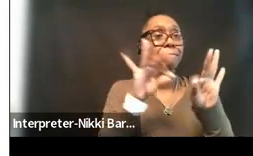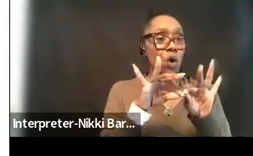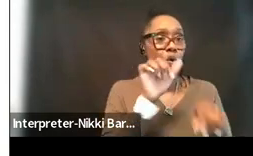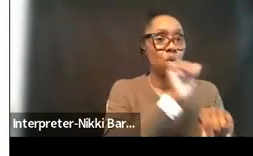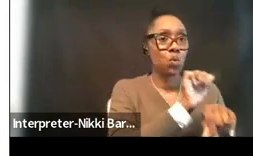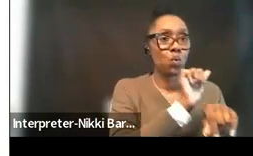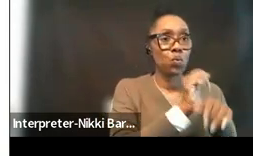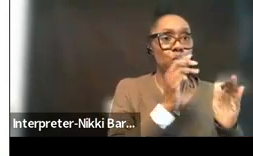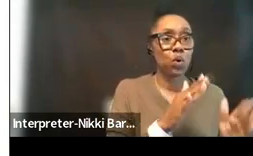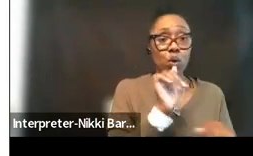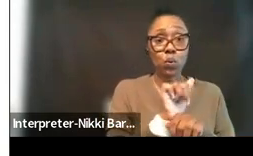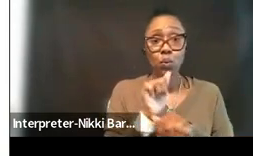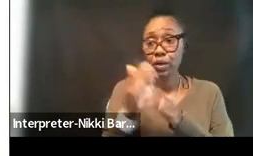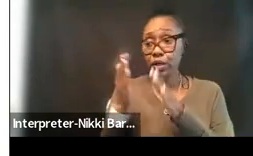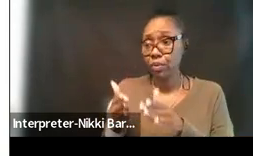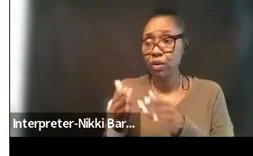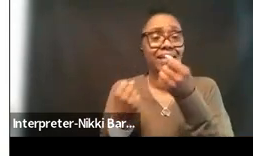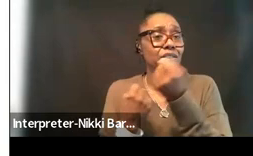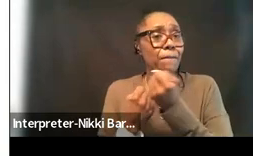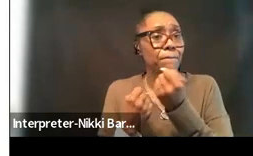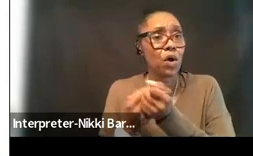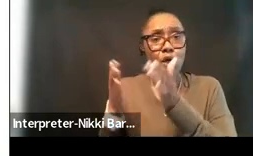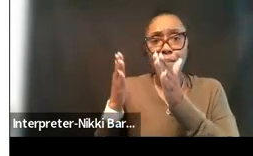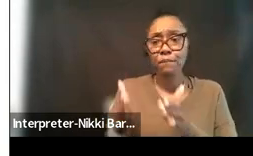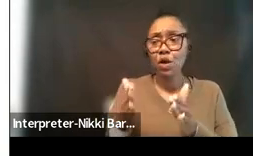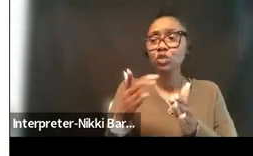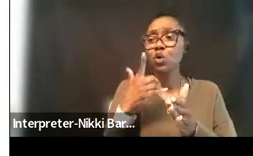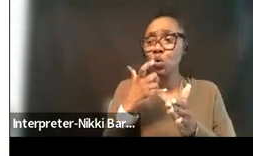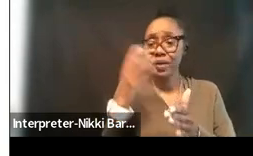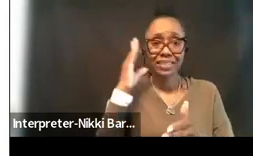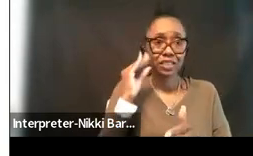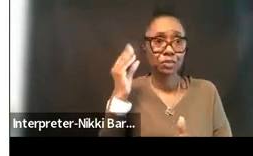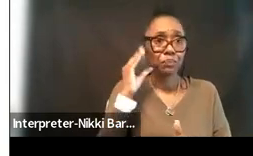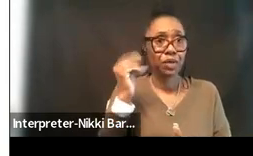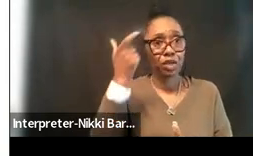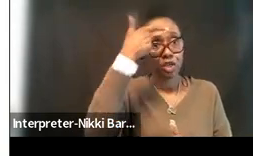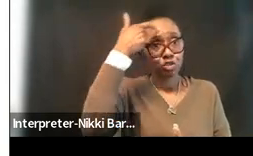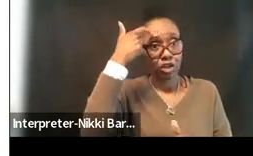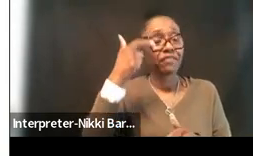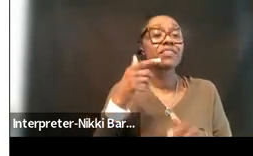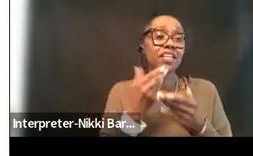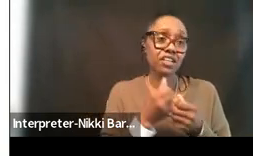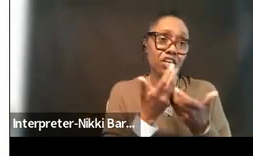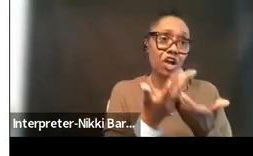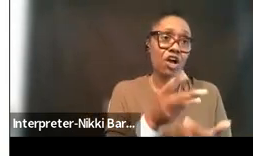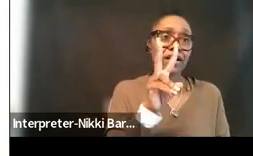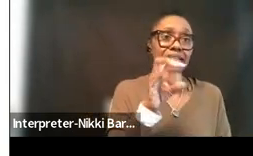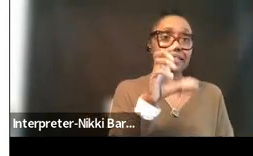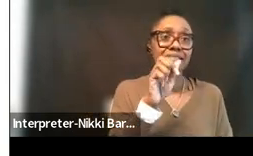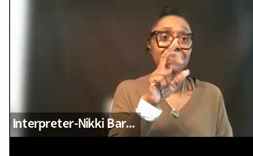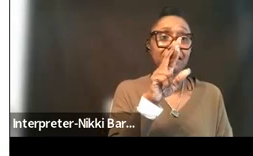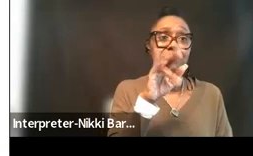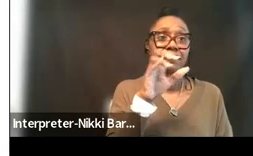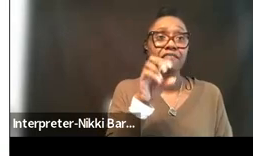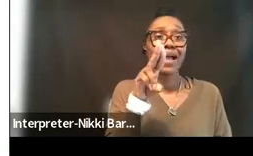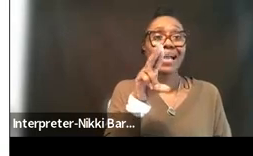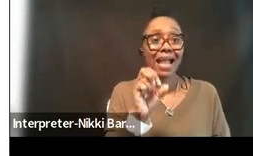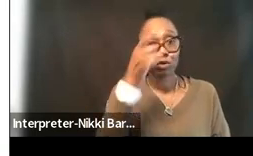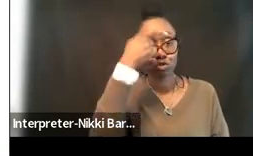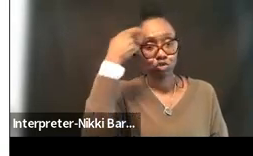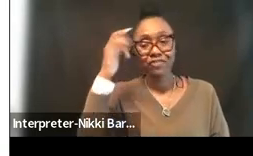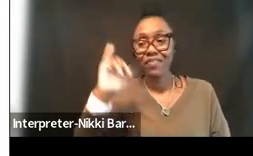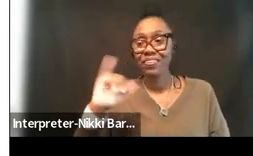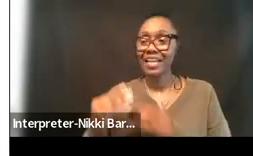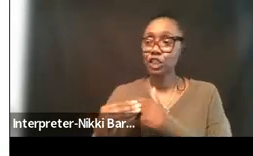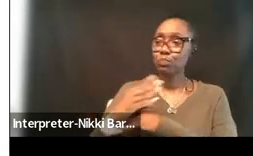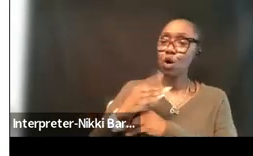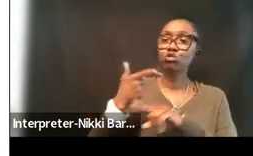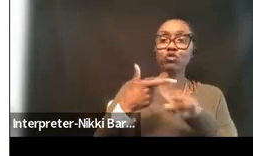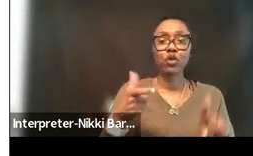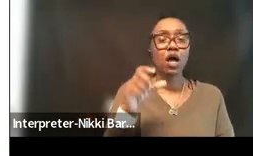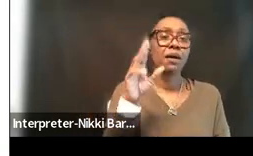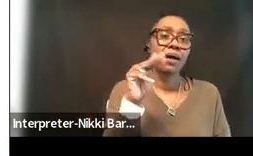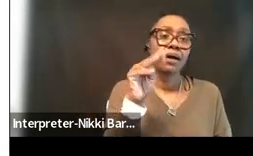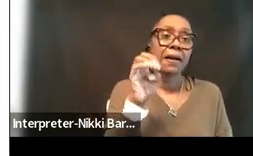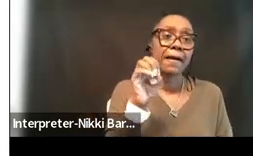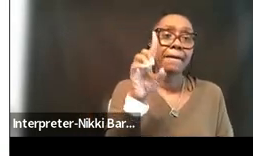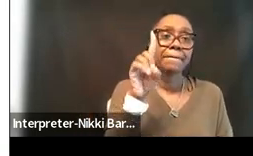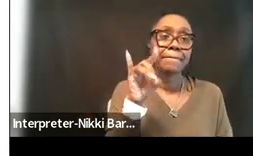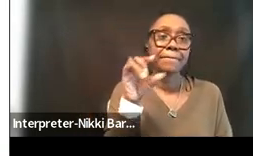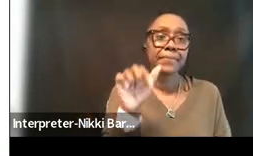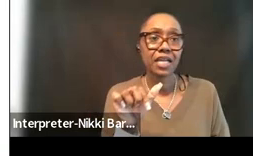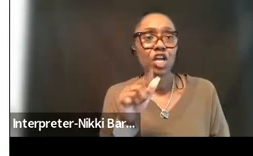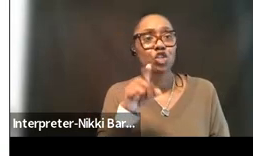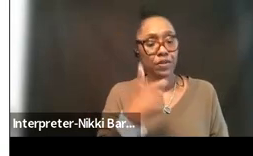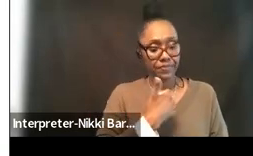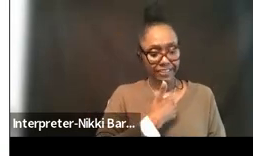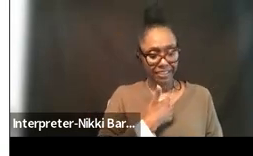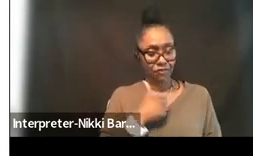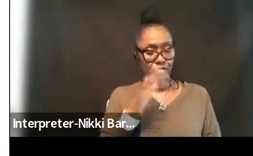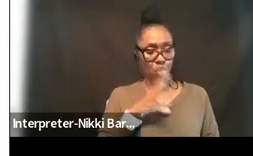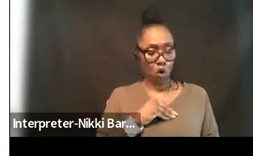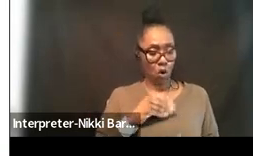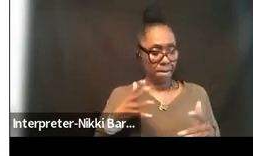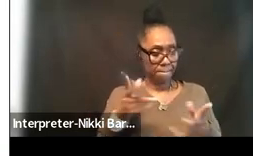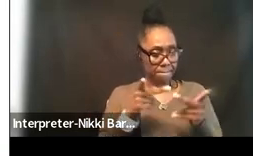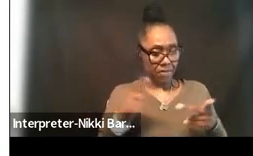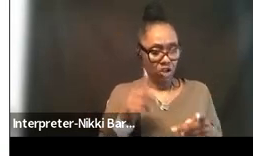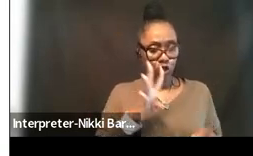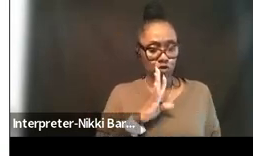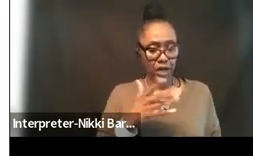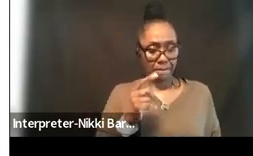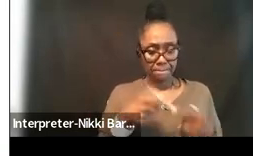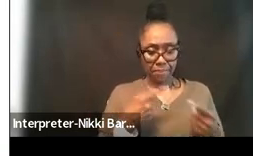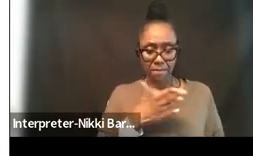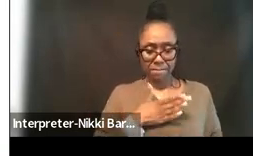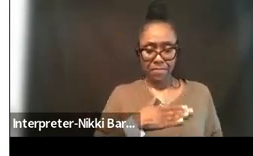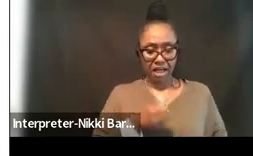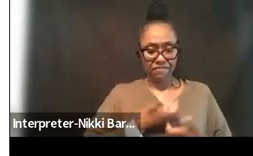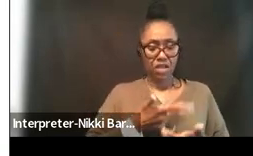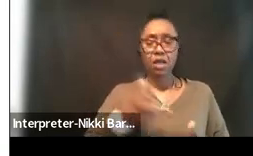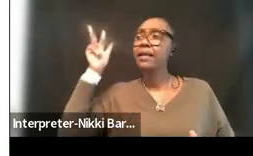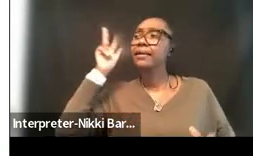Very similar to what we were talking about with the media exposure. So it's important to have your own debriefing, your own place where you can talk about the feelings you've had through hearing other people's stories.